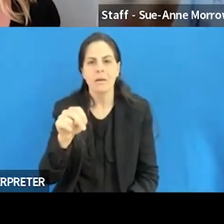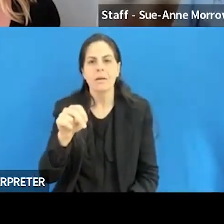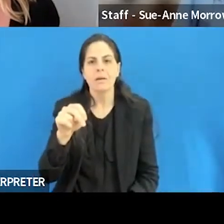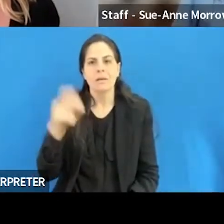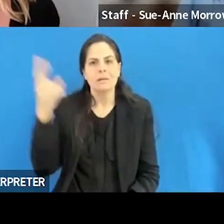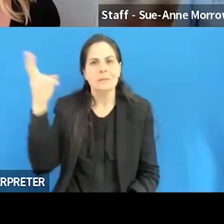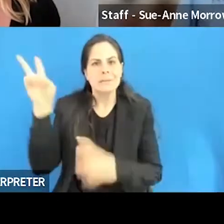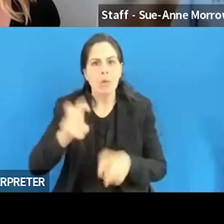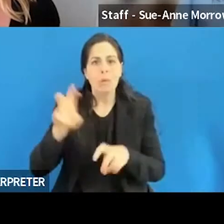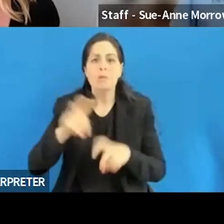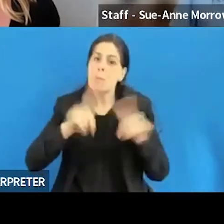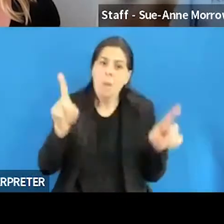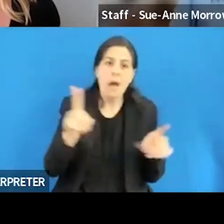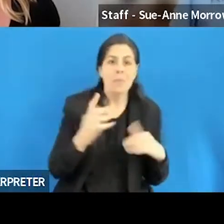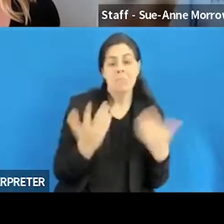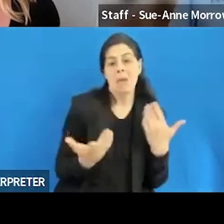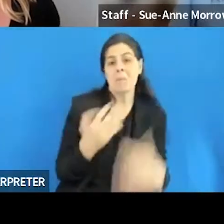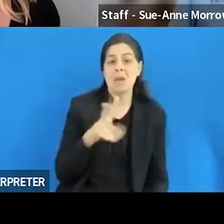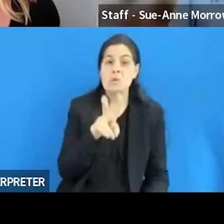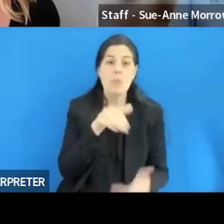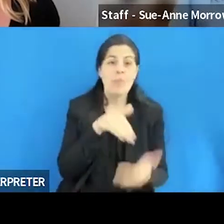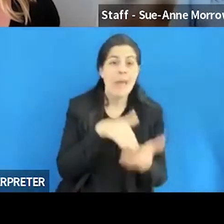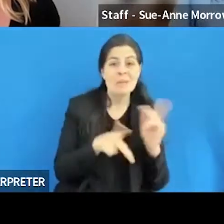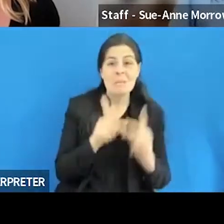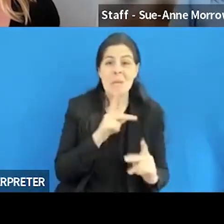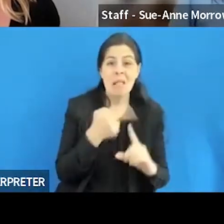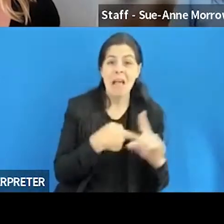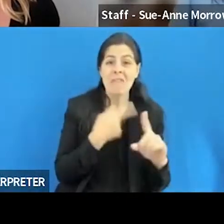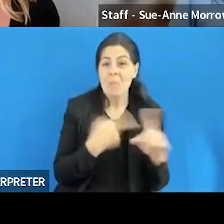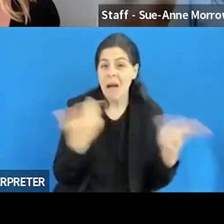So I say just grab the mic and start it.